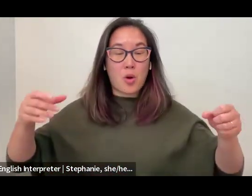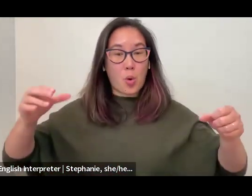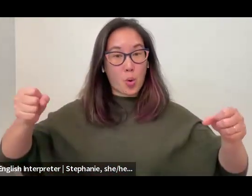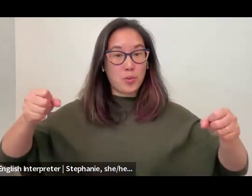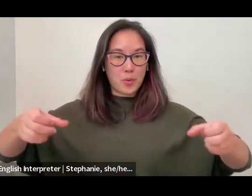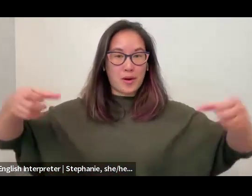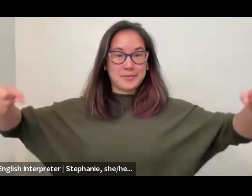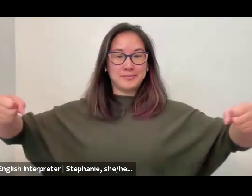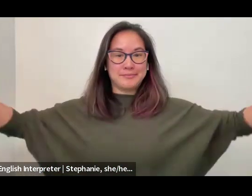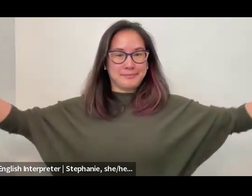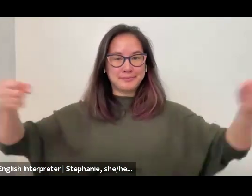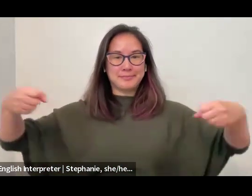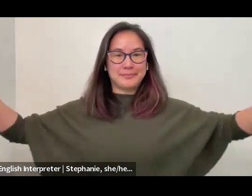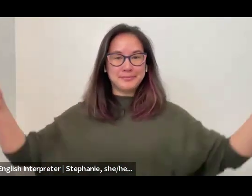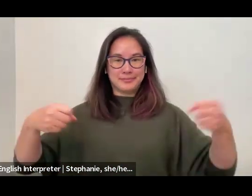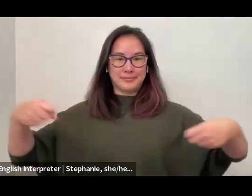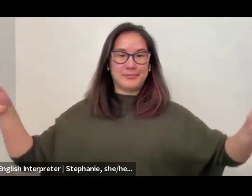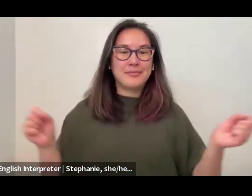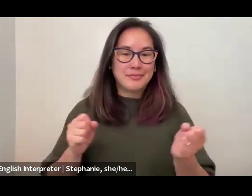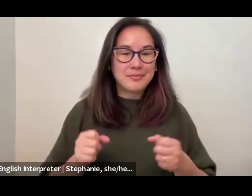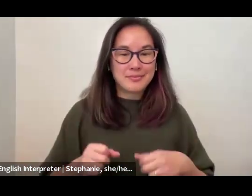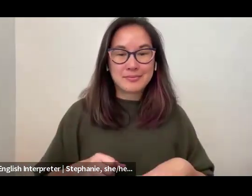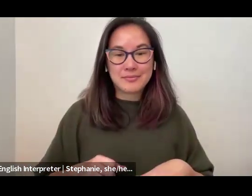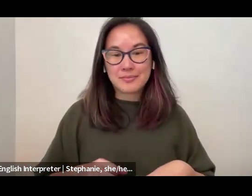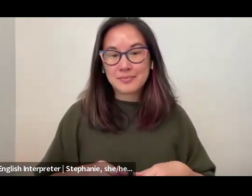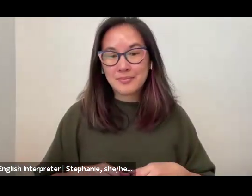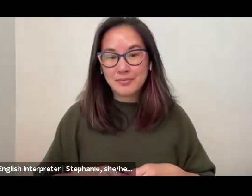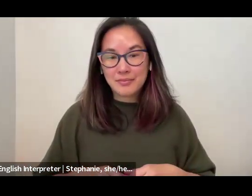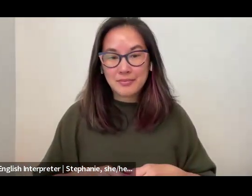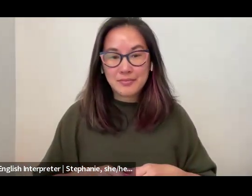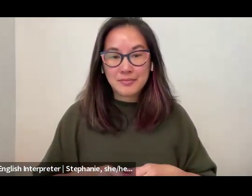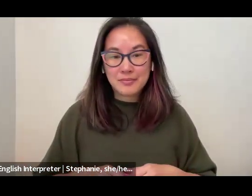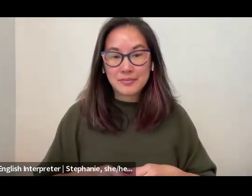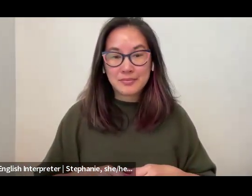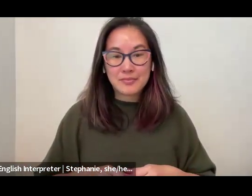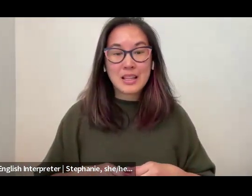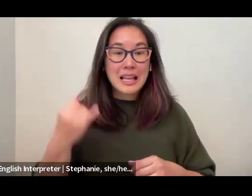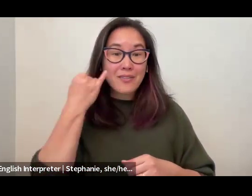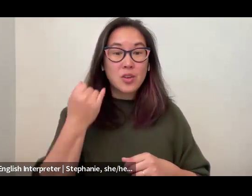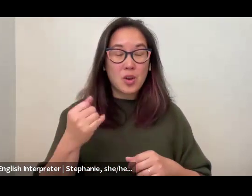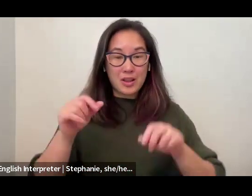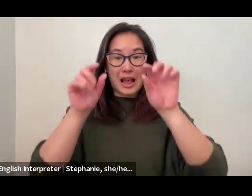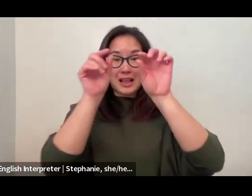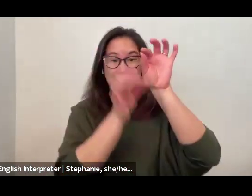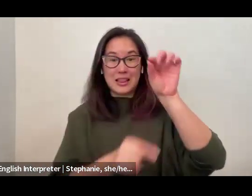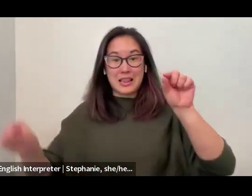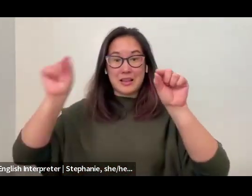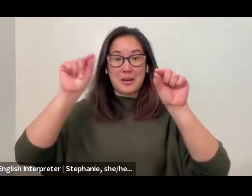If you hold just one piece of the long band, that's going to be less resistance than holding two pieces of the long band.